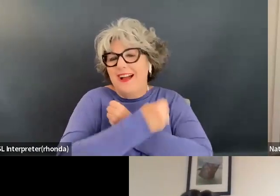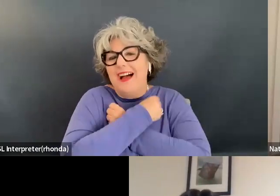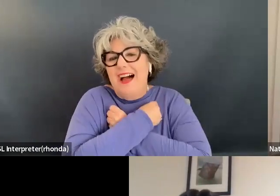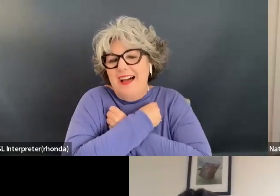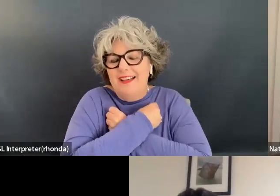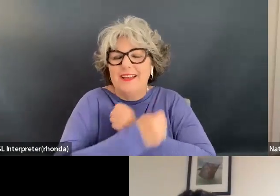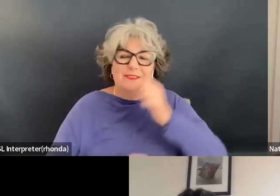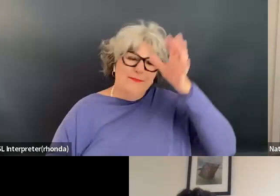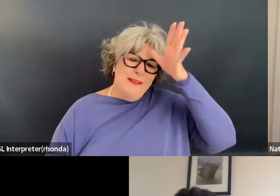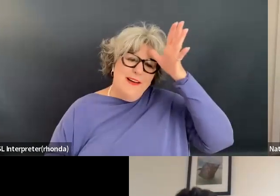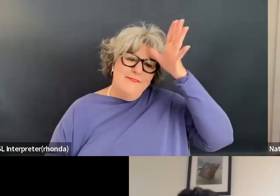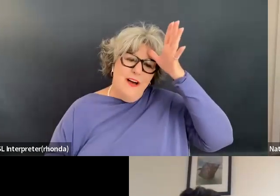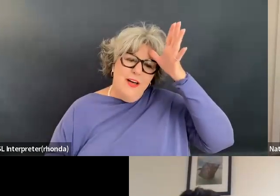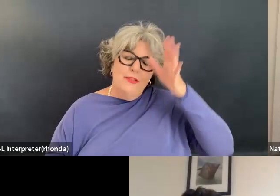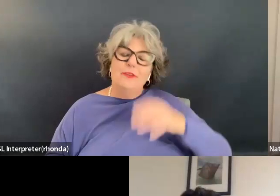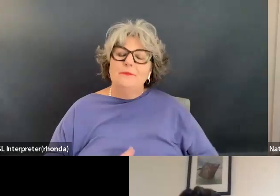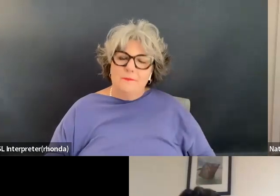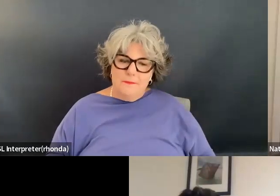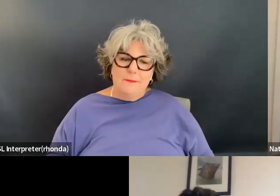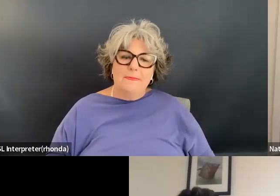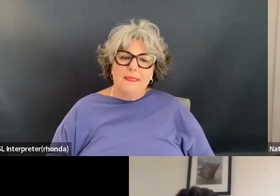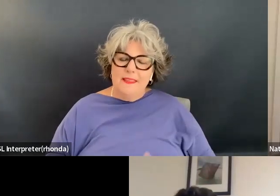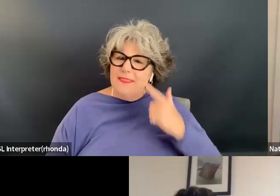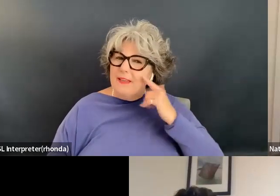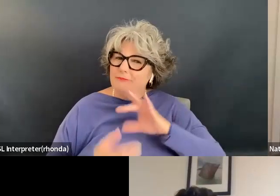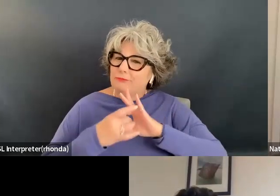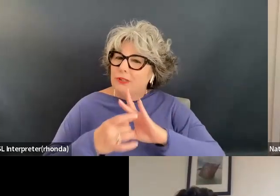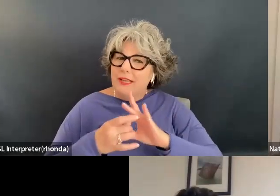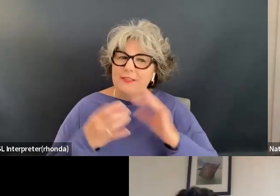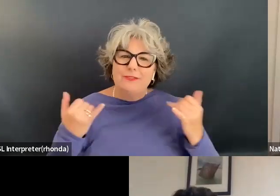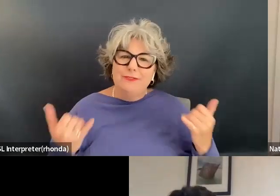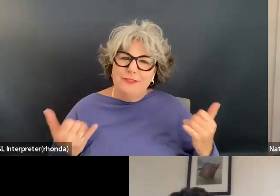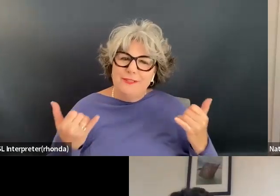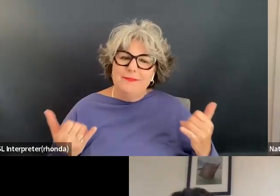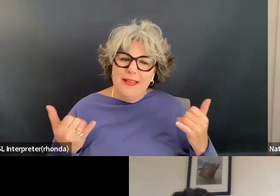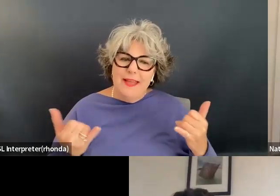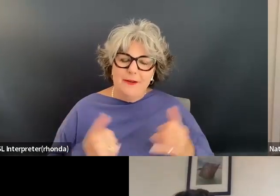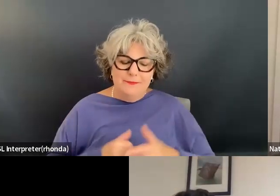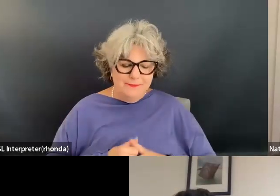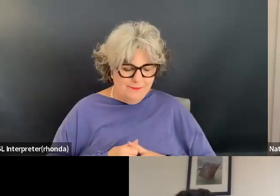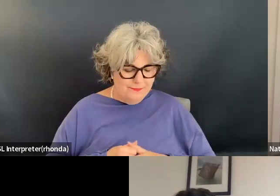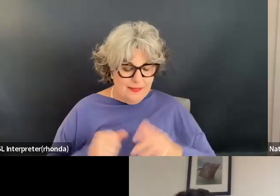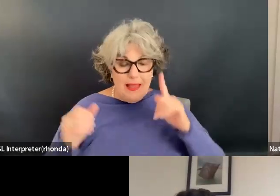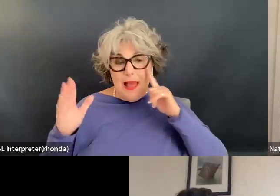And I think that's our relationship now. And I hope this film can help,